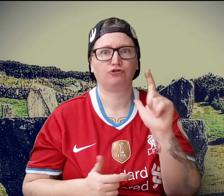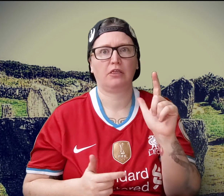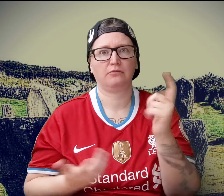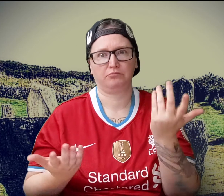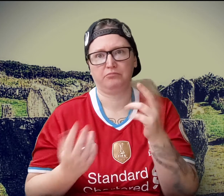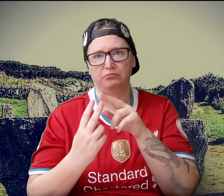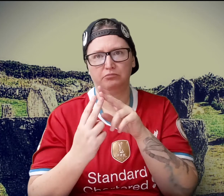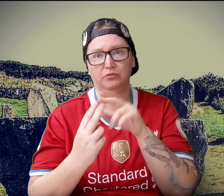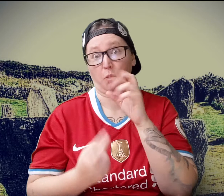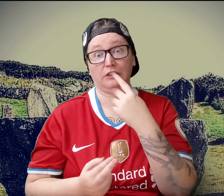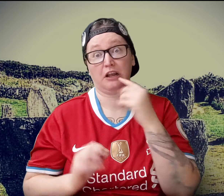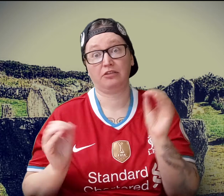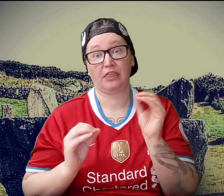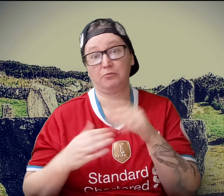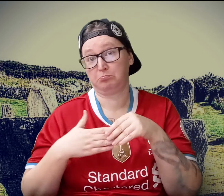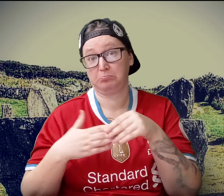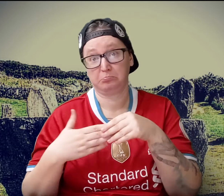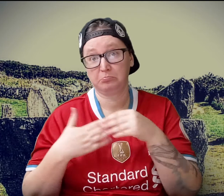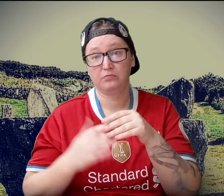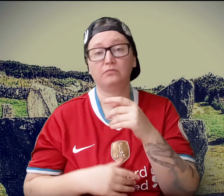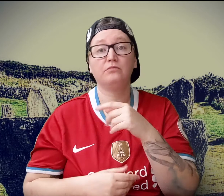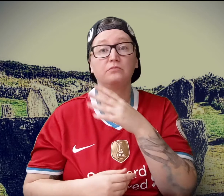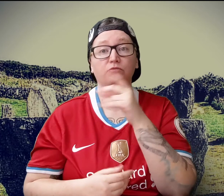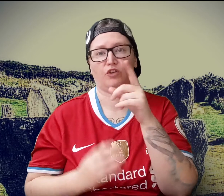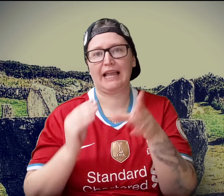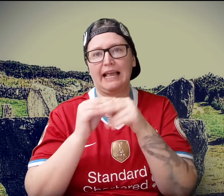or if it says immortal or it could say nothing in that sense you're flexible